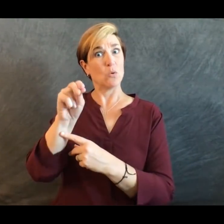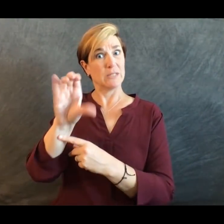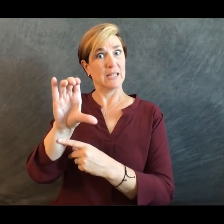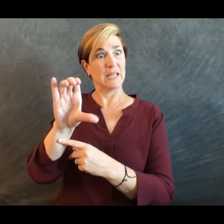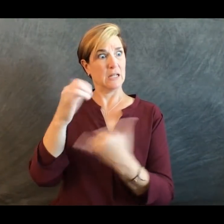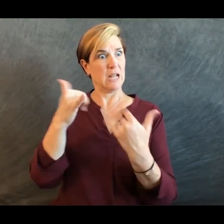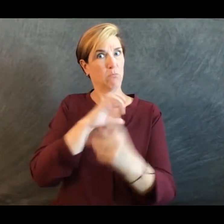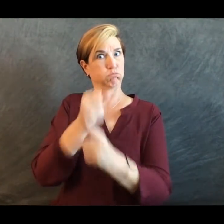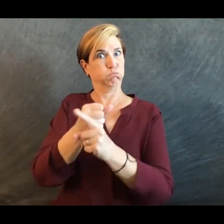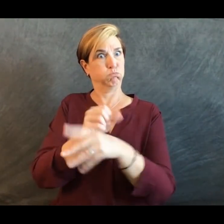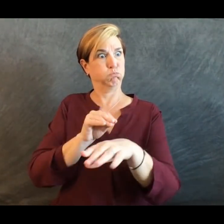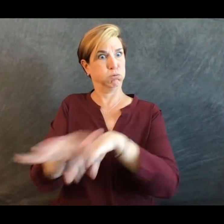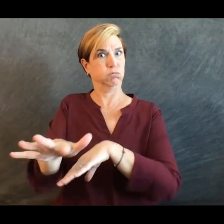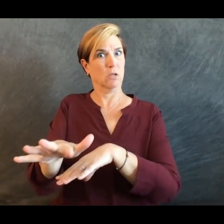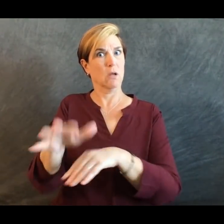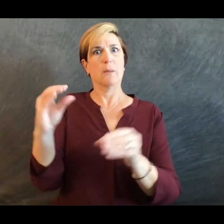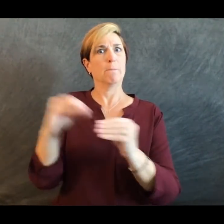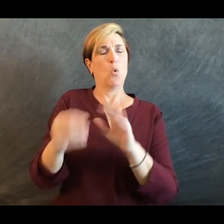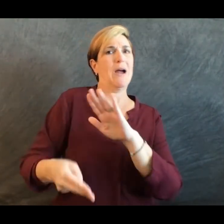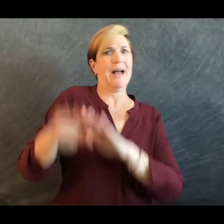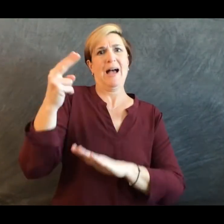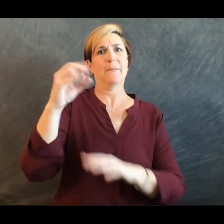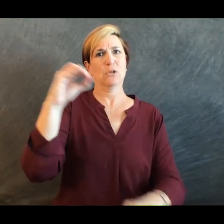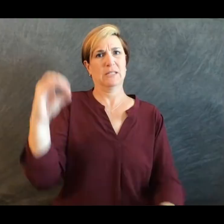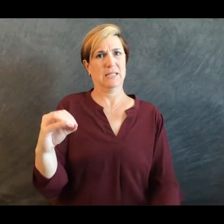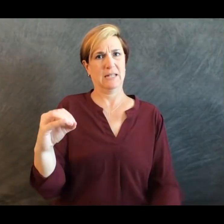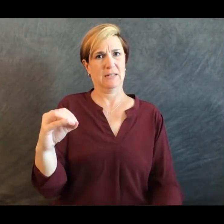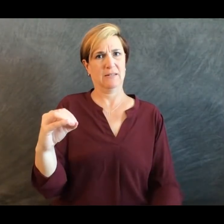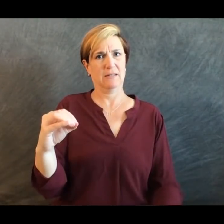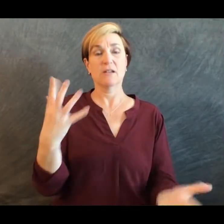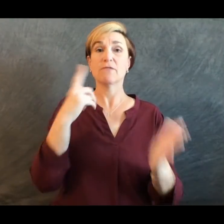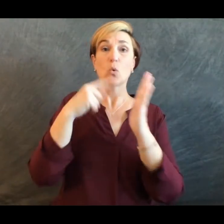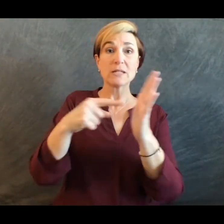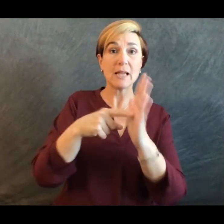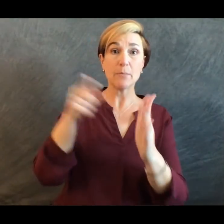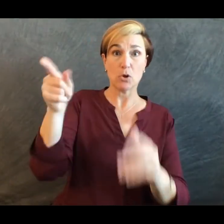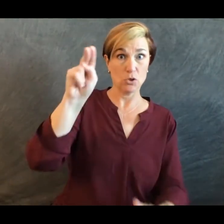Hispanics represents the majority of deaths and Milwaukee County blacks are